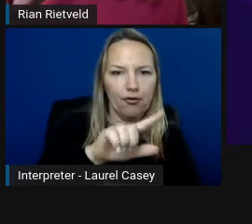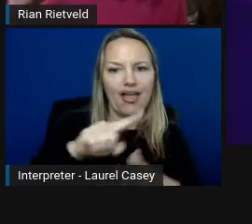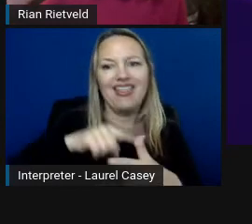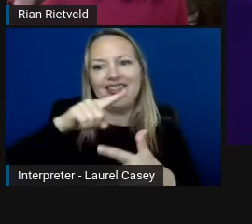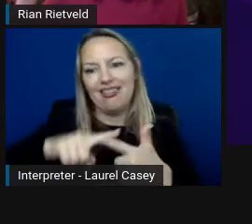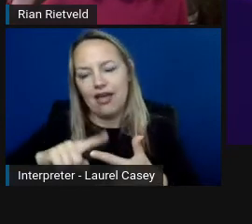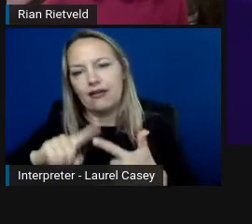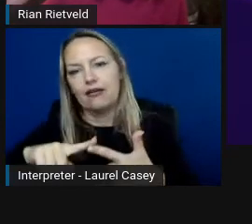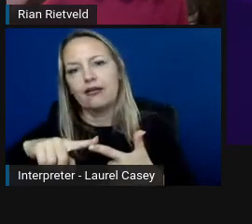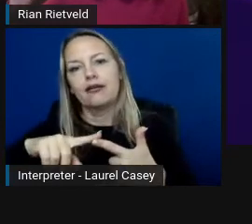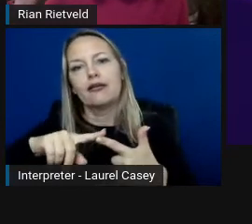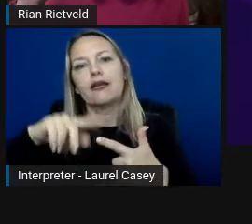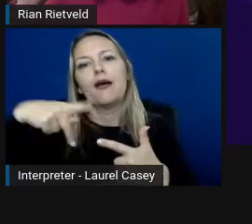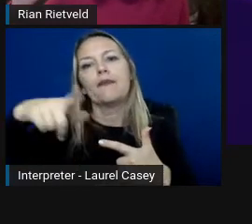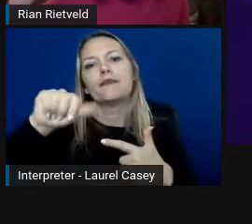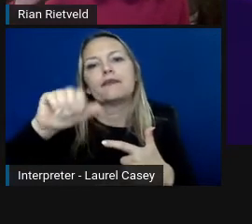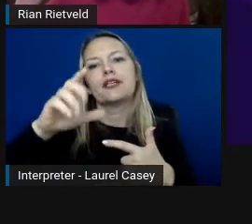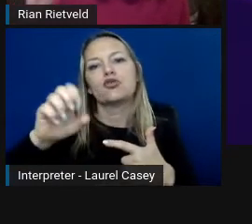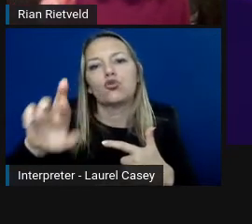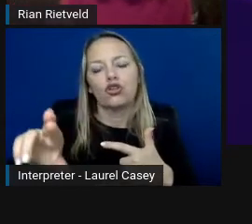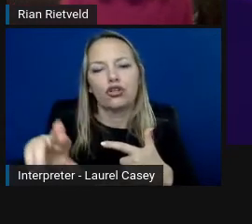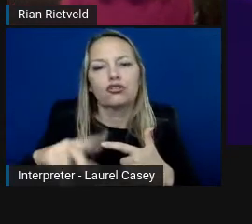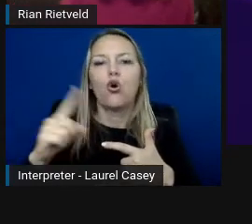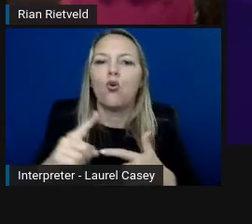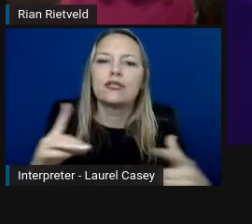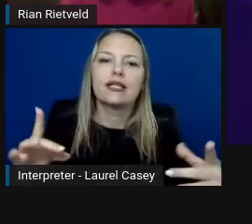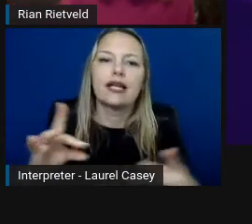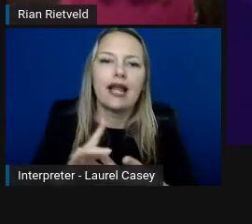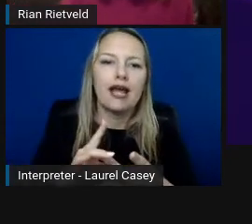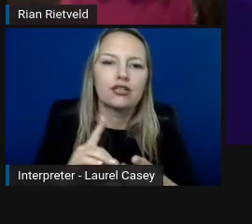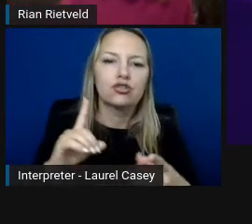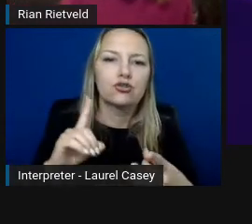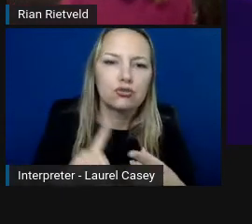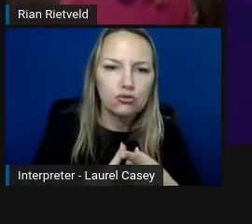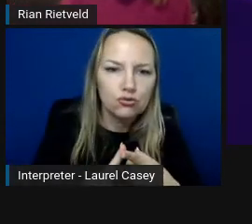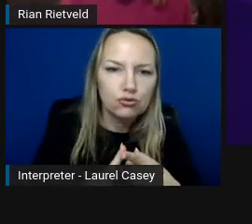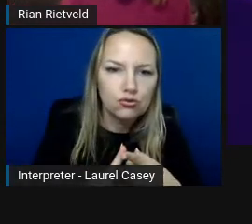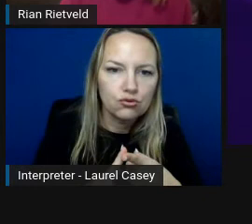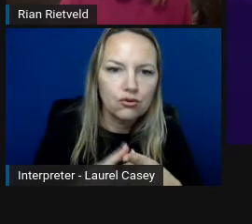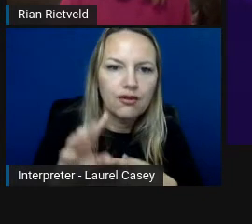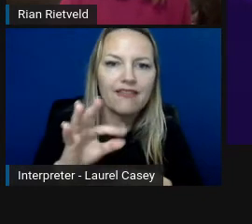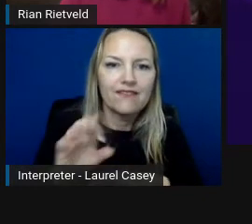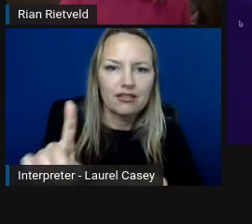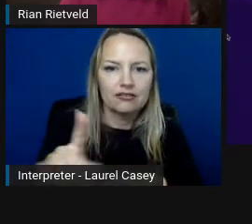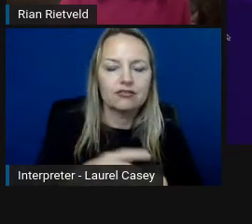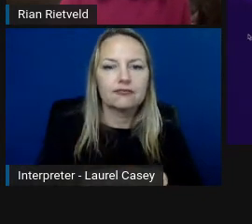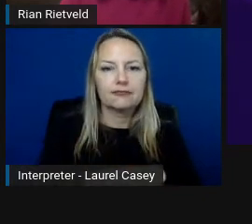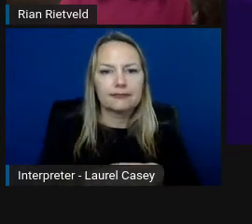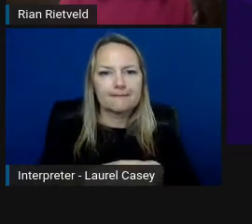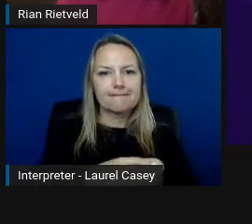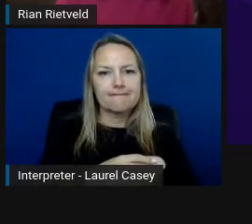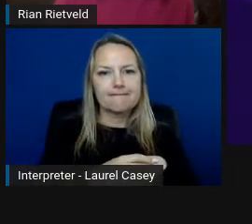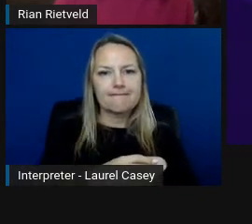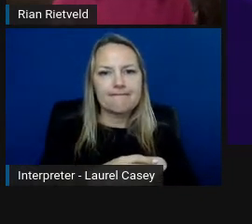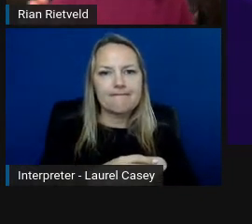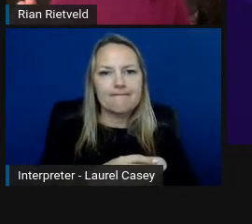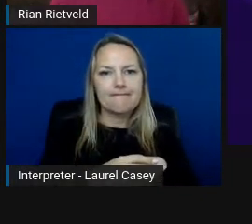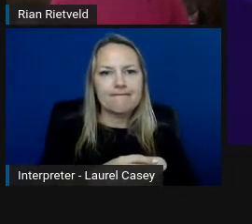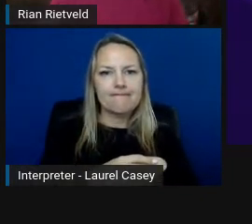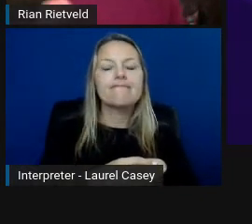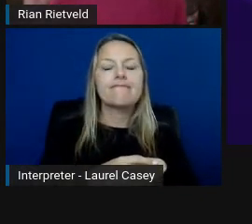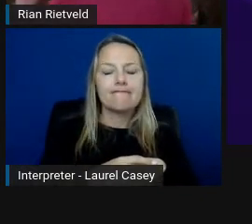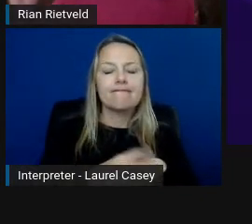Always connect a label to an input field and then group elements